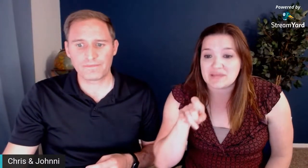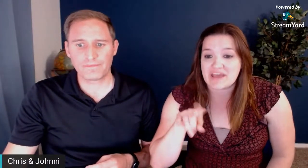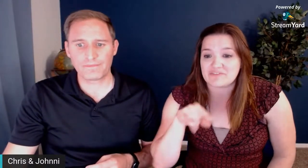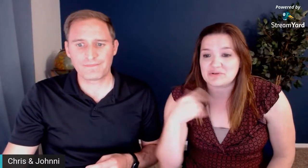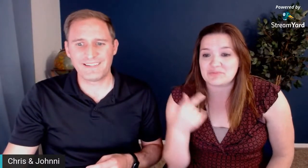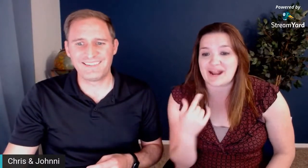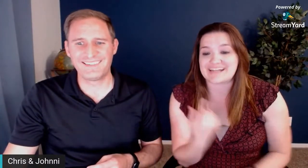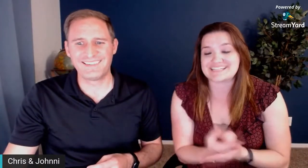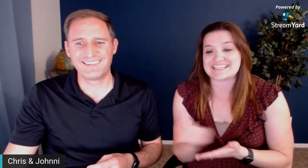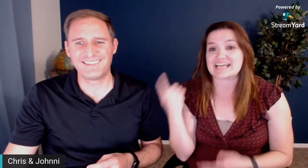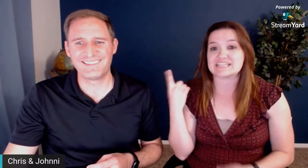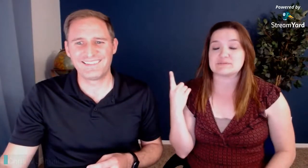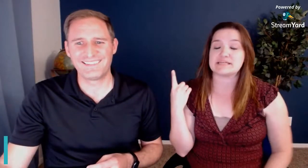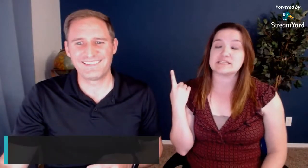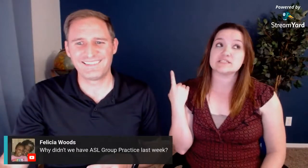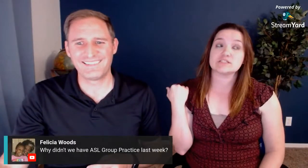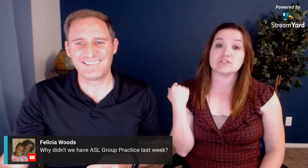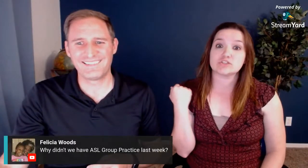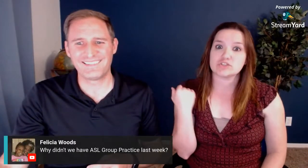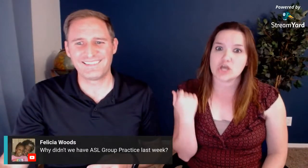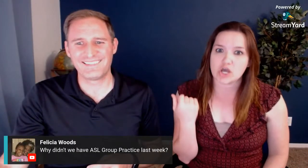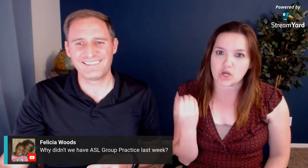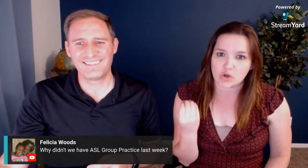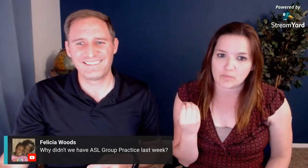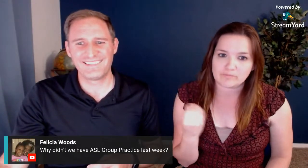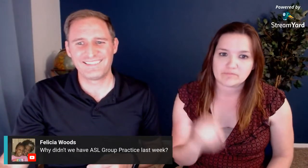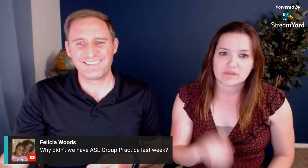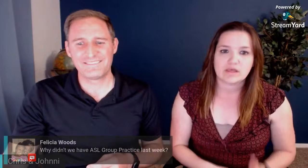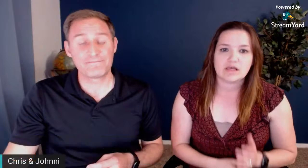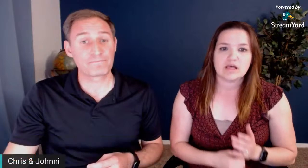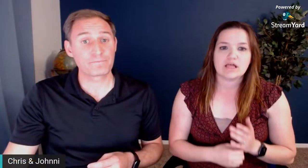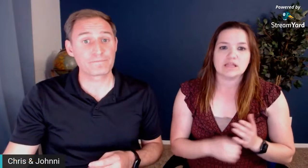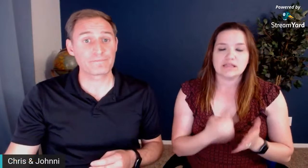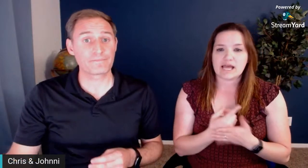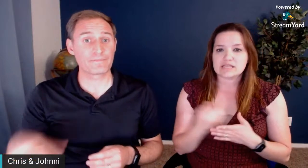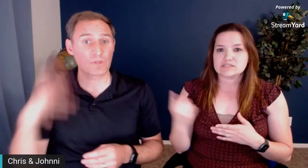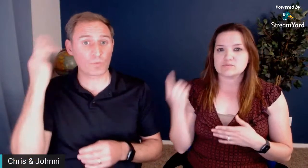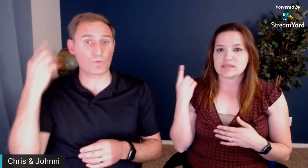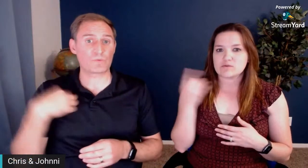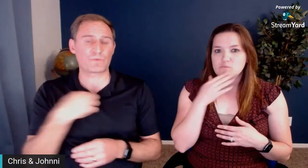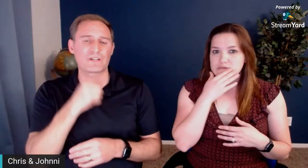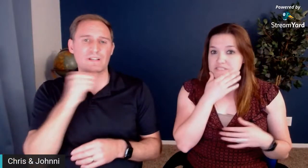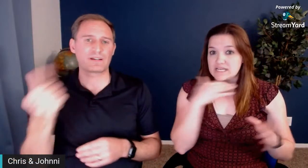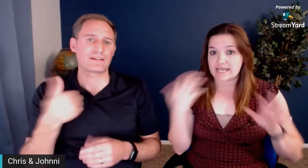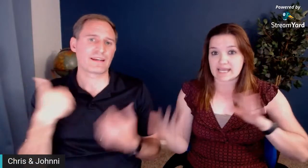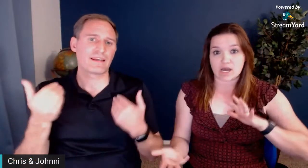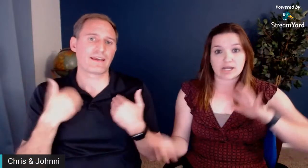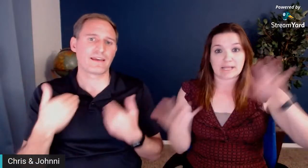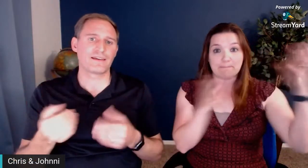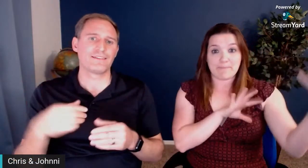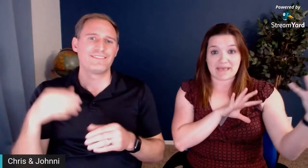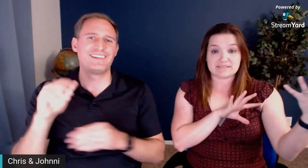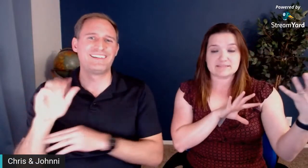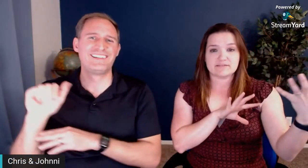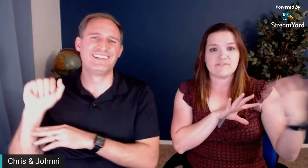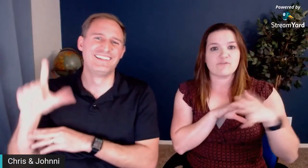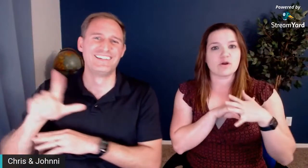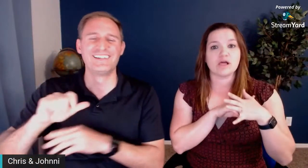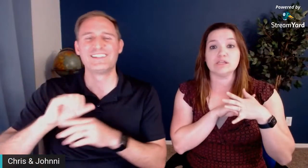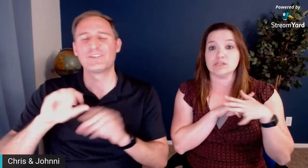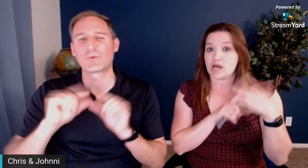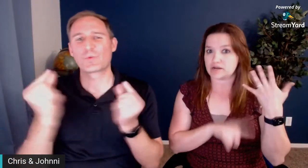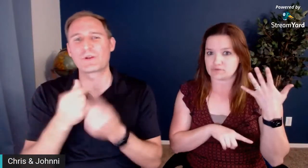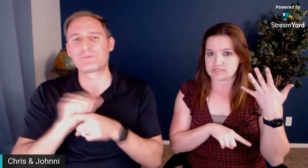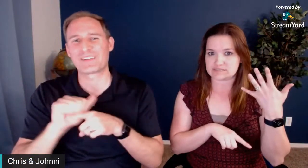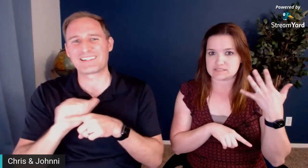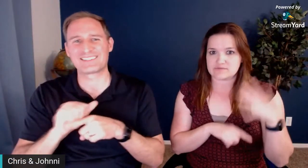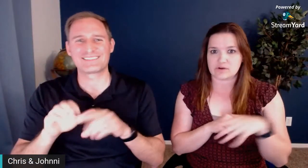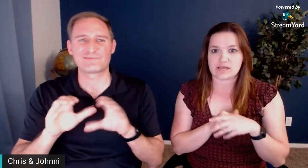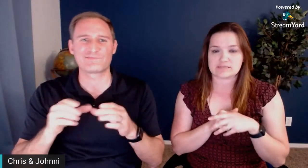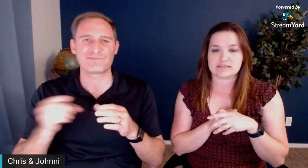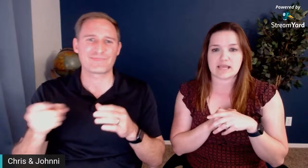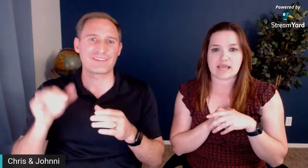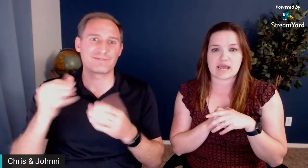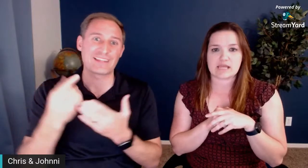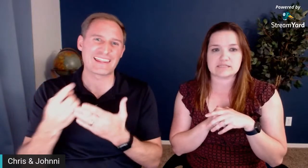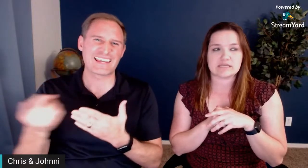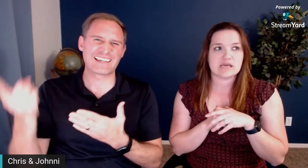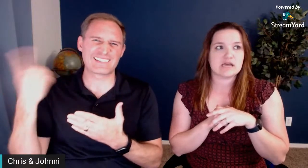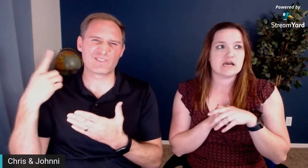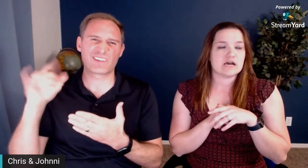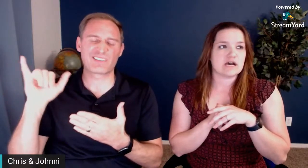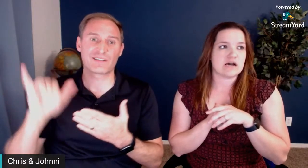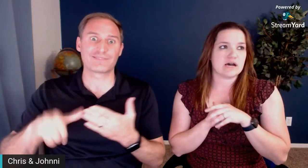we have group practice last week so last week was a chaotic mess for a lot of reasons for us and um